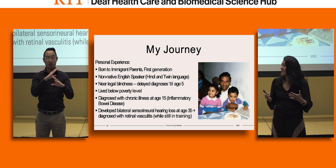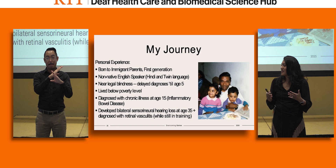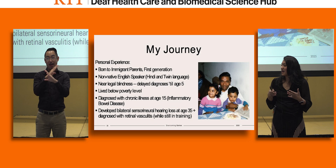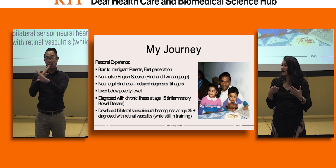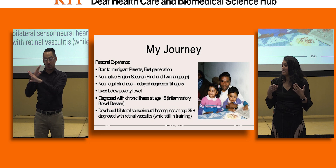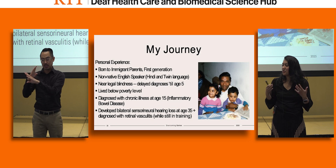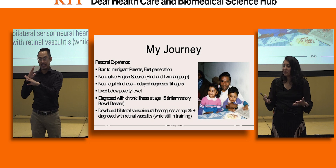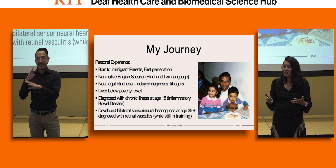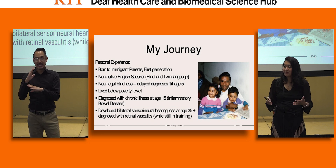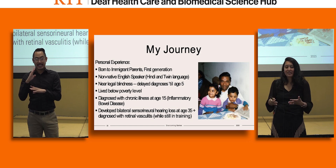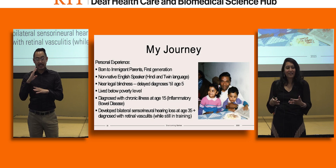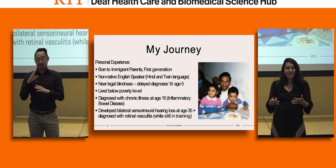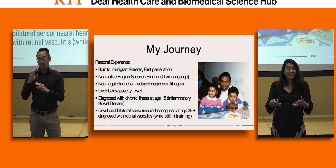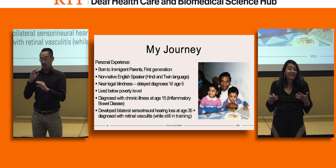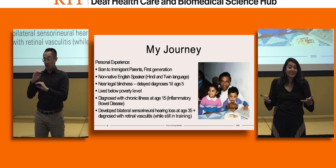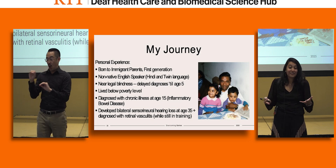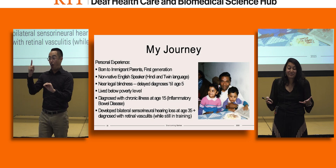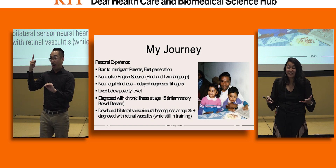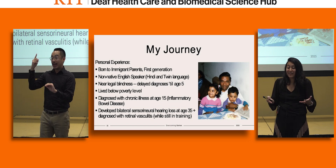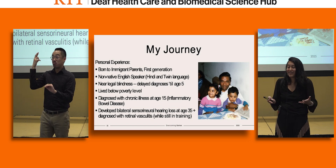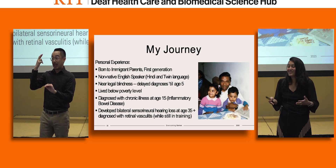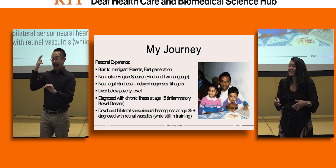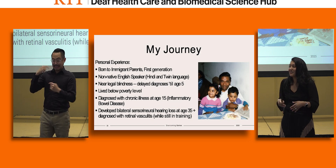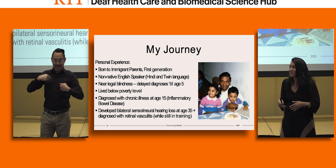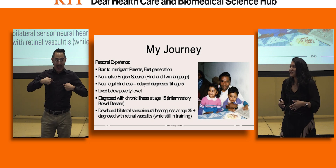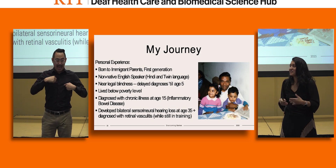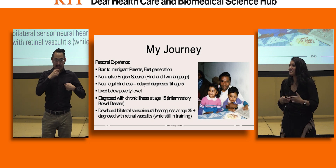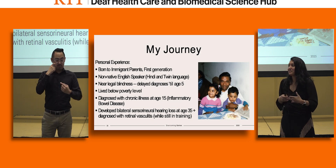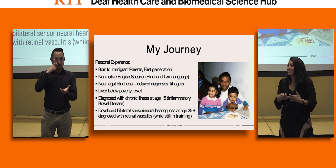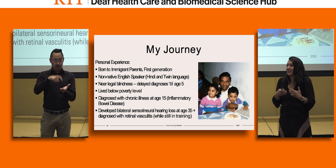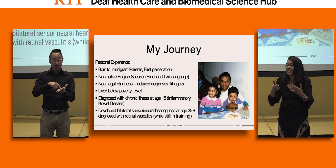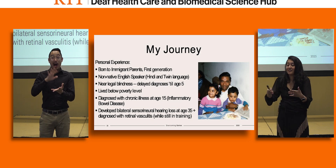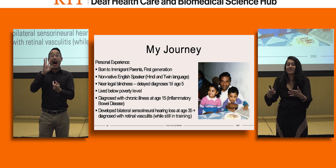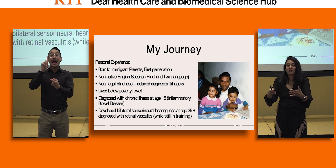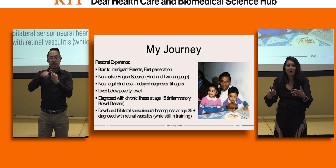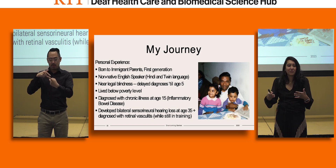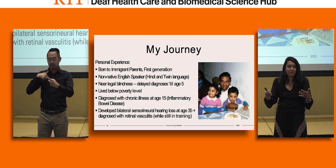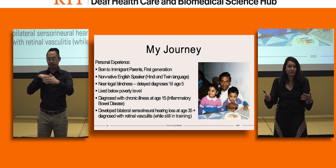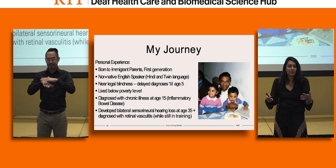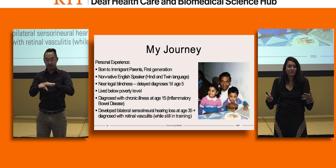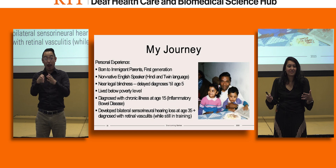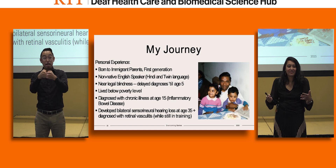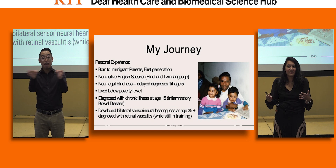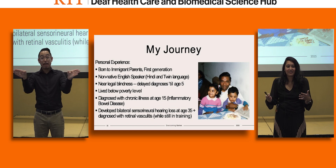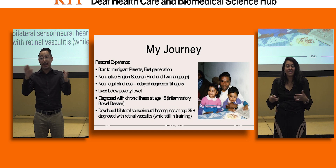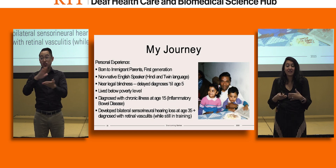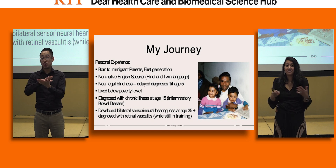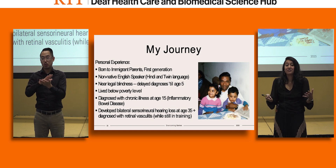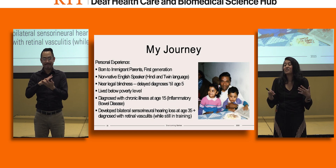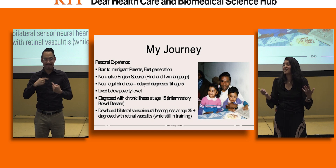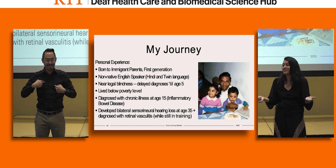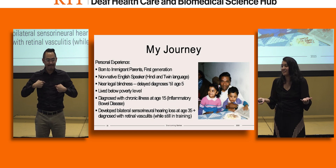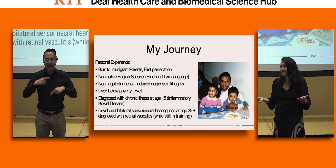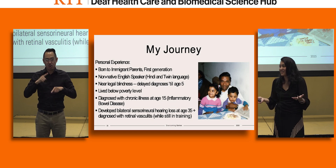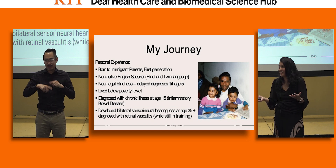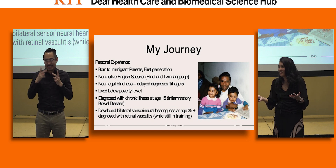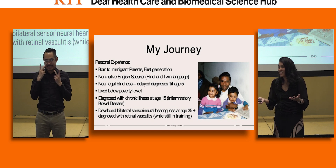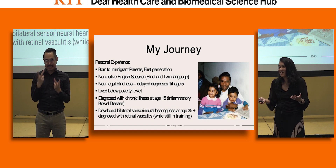nobody realized, and I didn't realize until I got into public schools that I actually couldn't see.